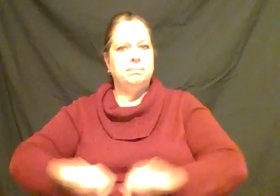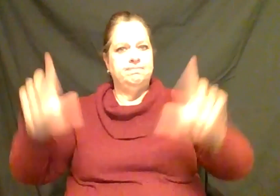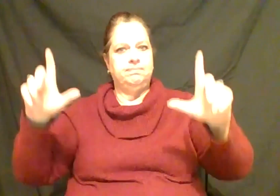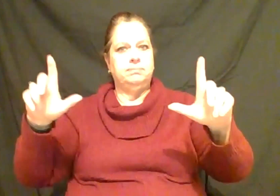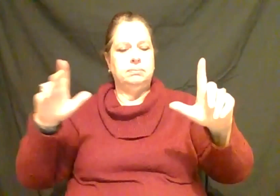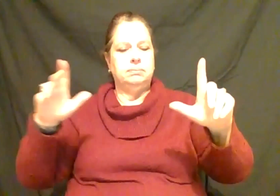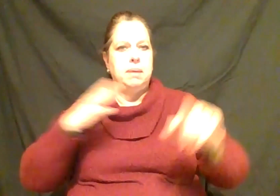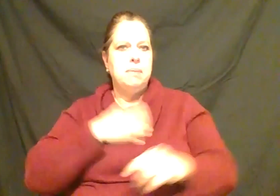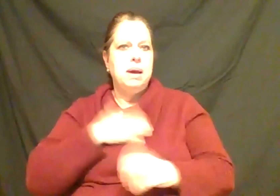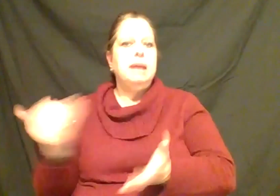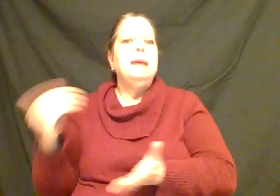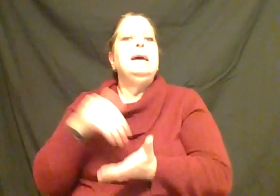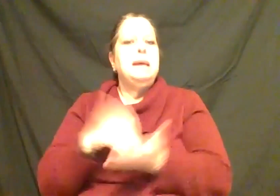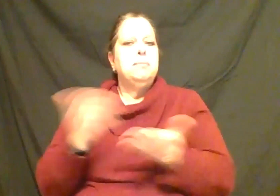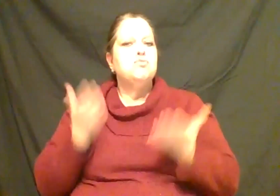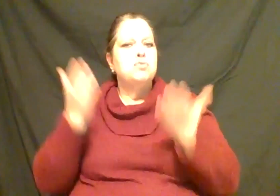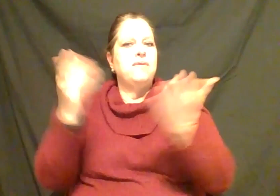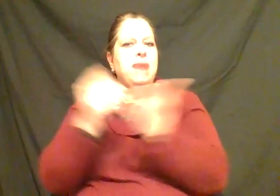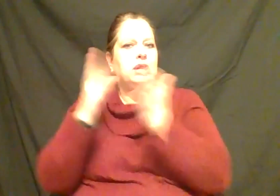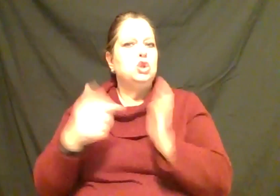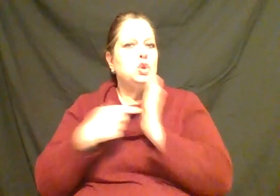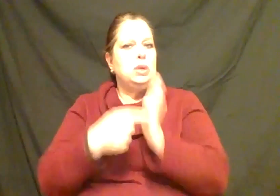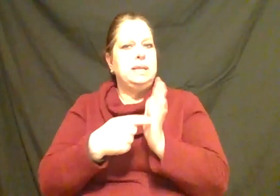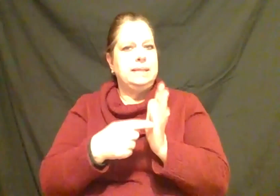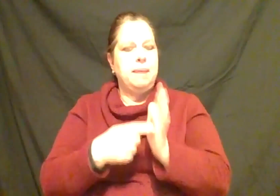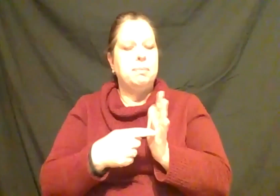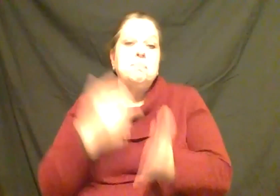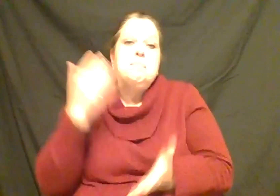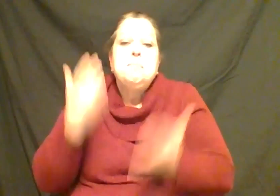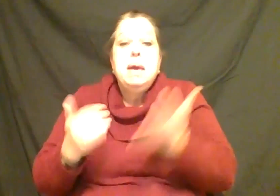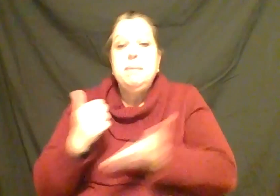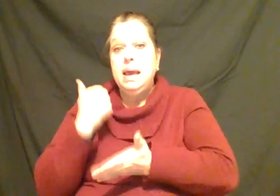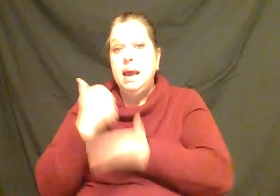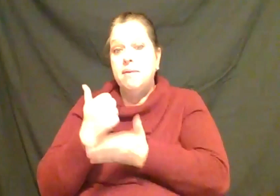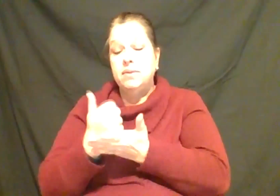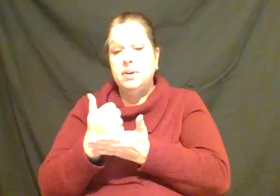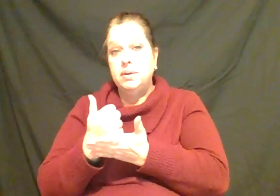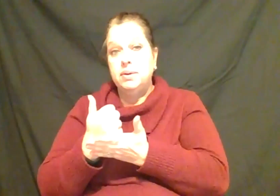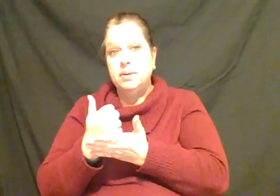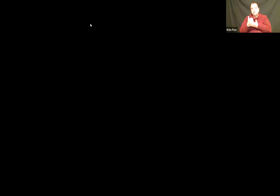again and just provide a student example that may be helpful for our viewing public